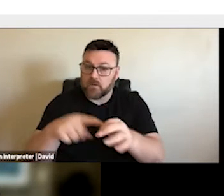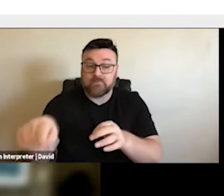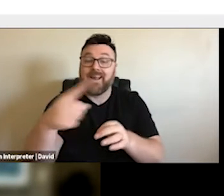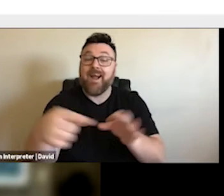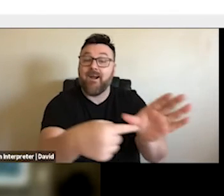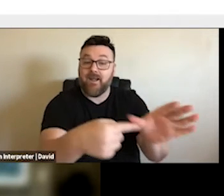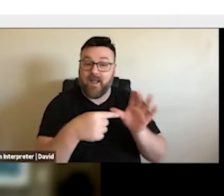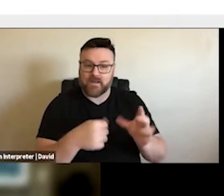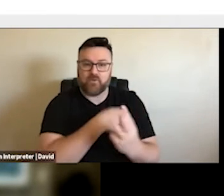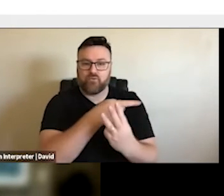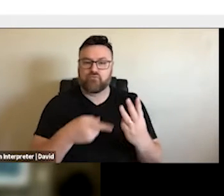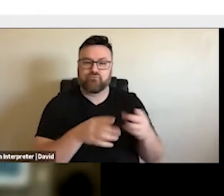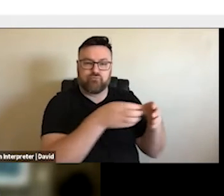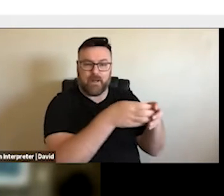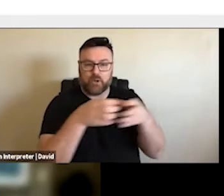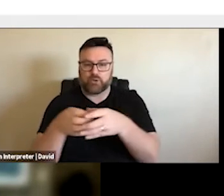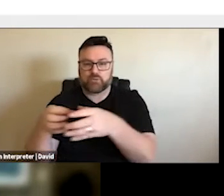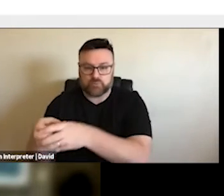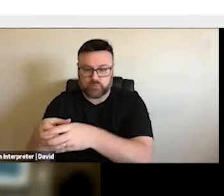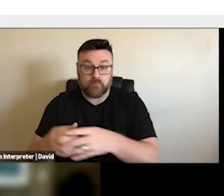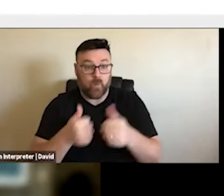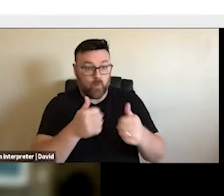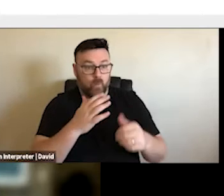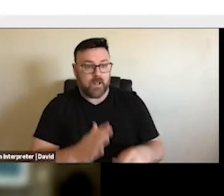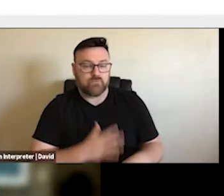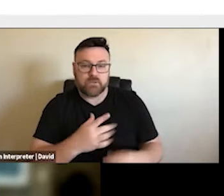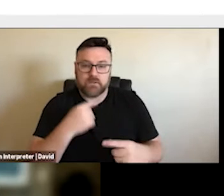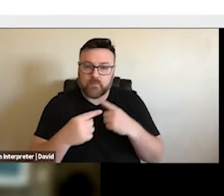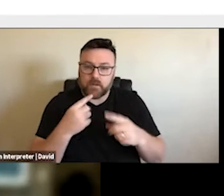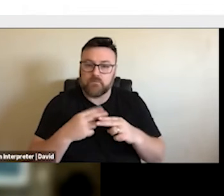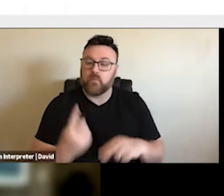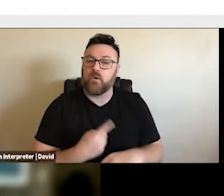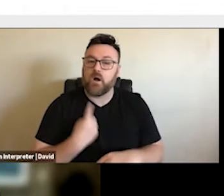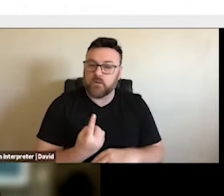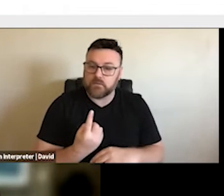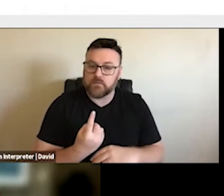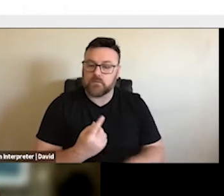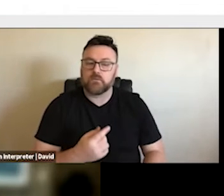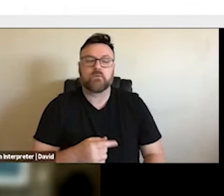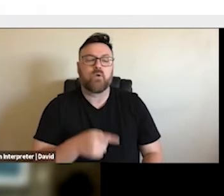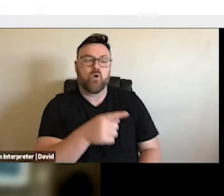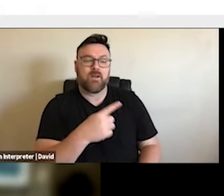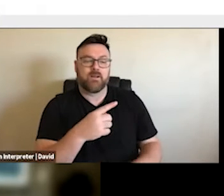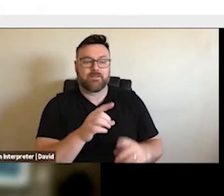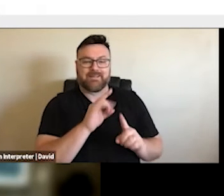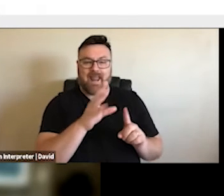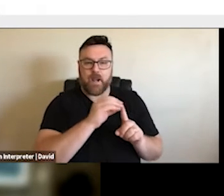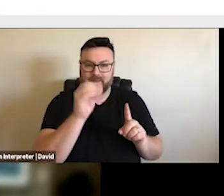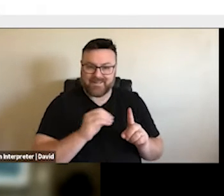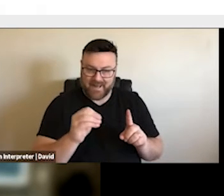provide some interesting segments we can talk about in different participations. 10% we call digital devotees.